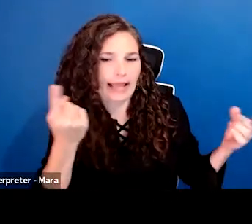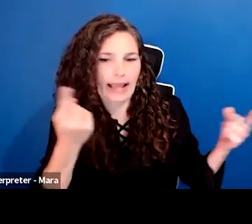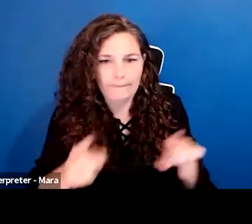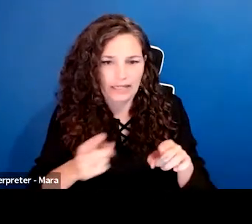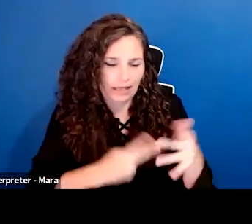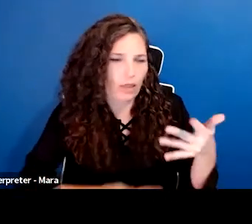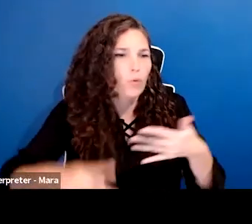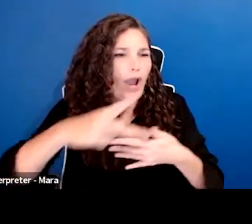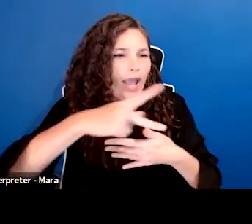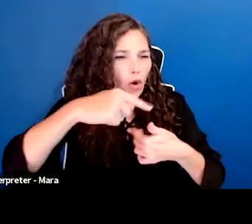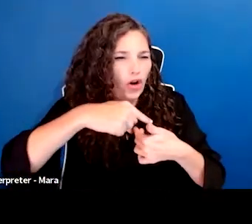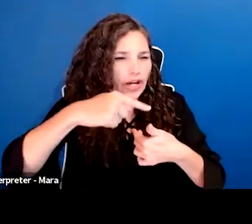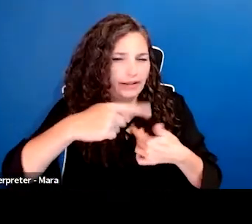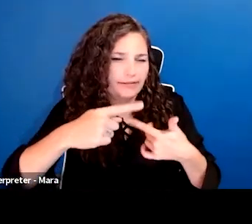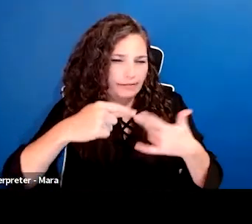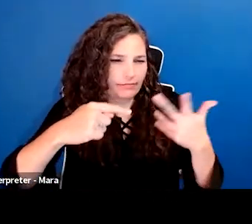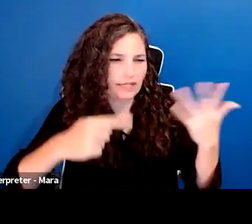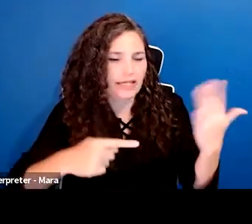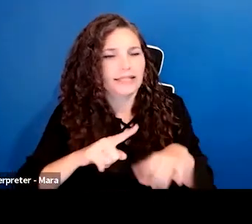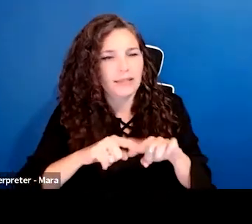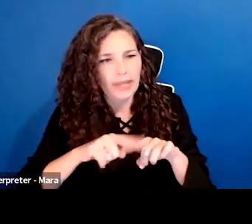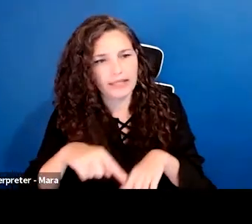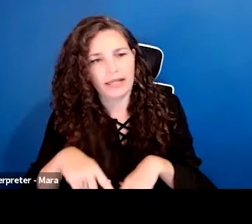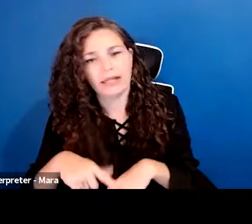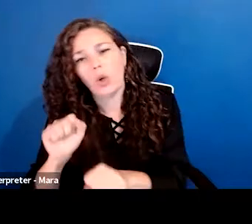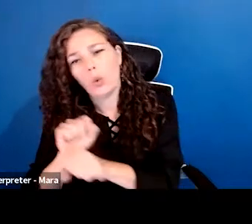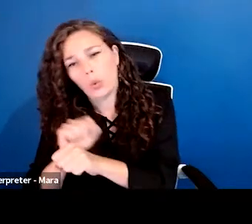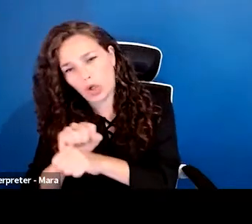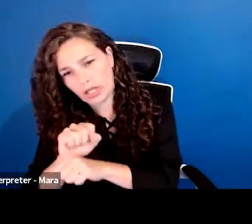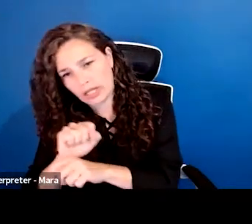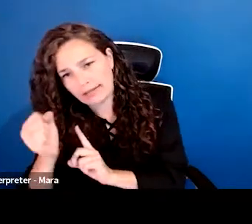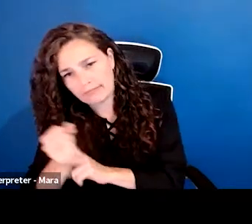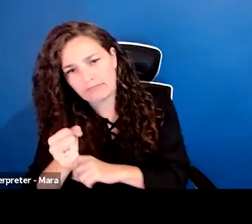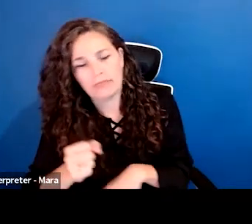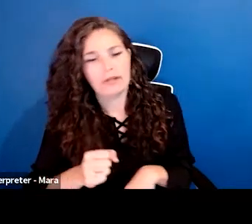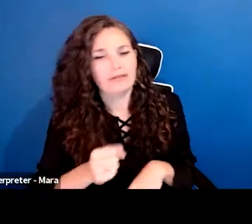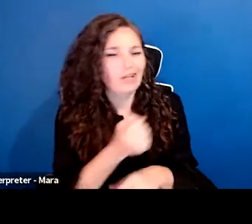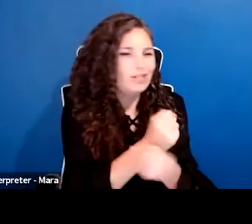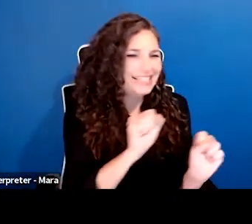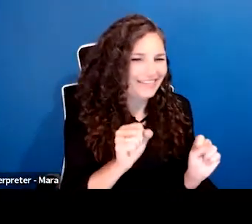Generally it's working conditions it's safety concerns whenever minors are working.